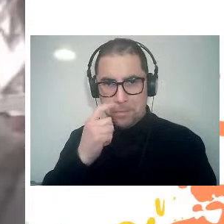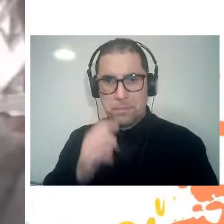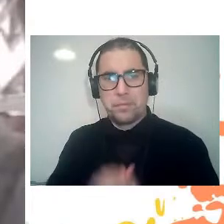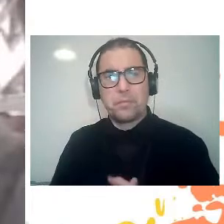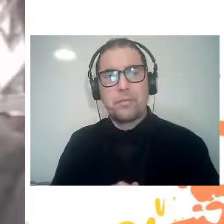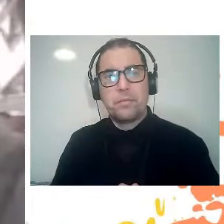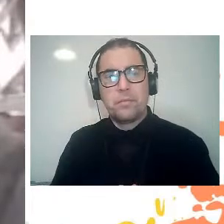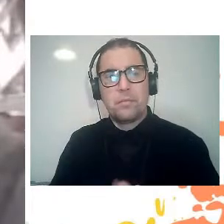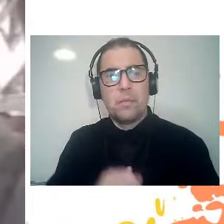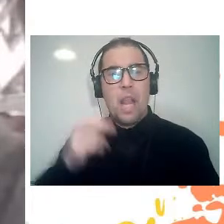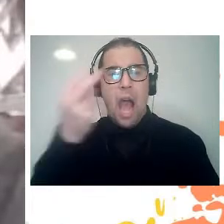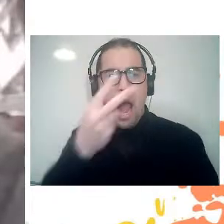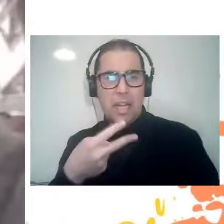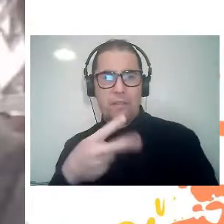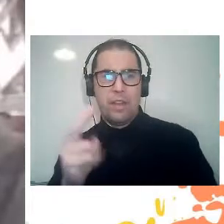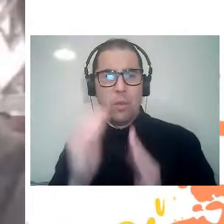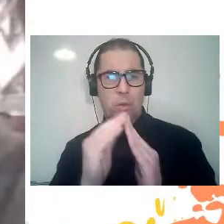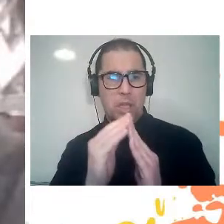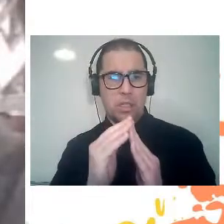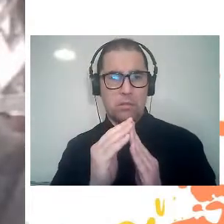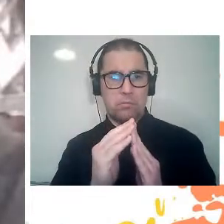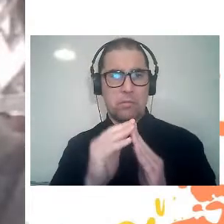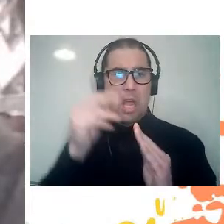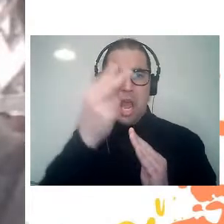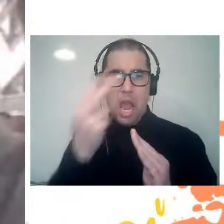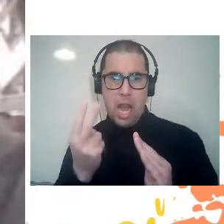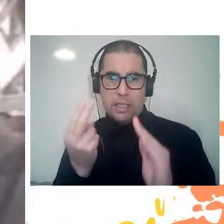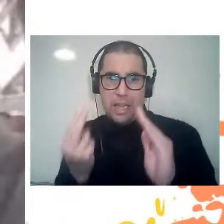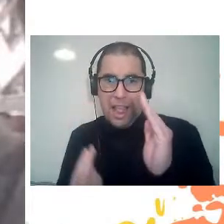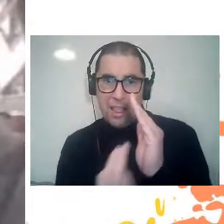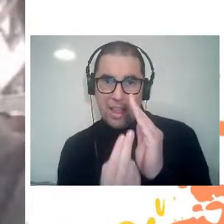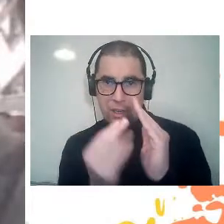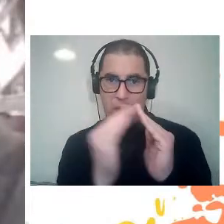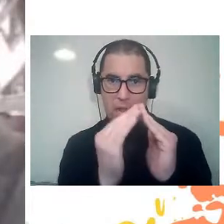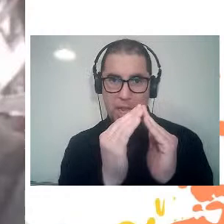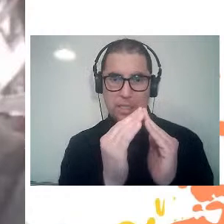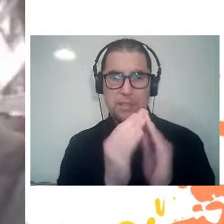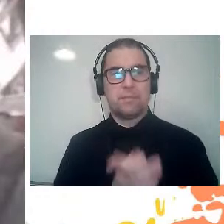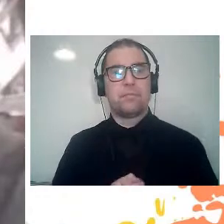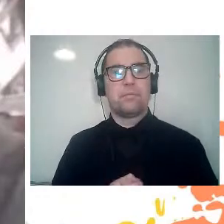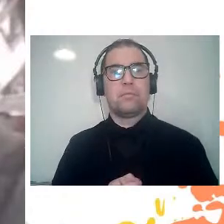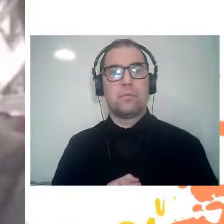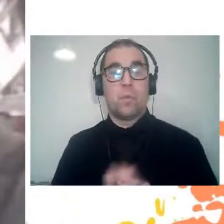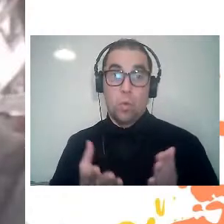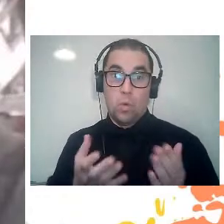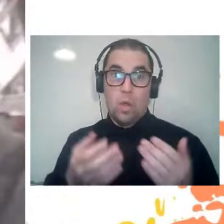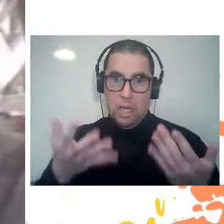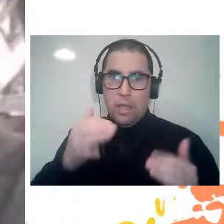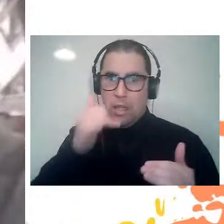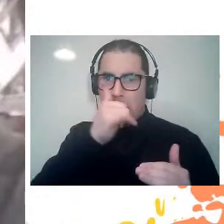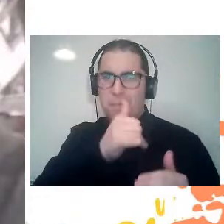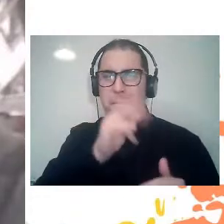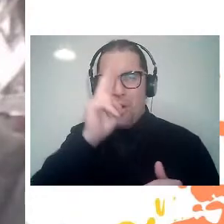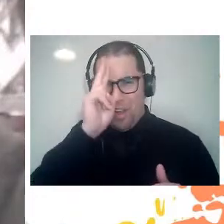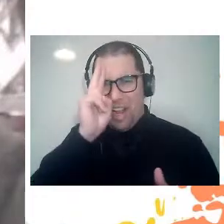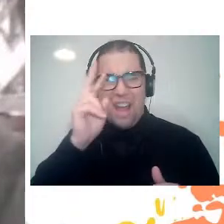Artifice your House, art in your home, in your house, in strange, complex times.